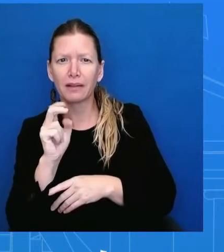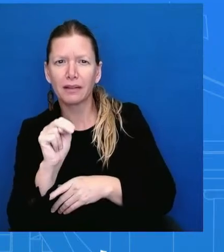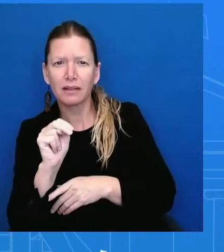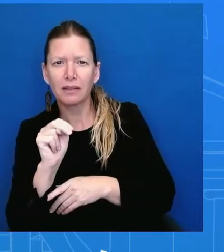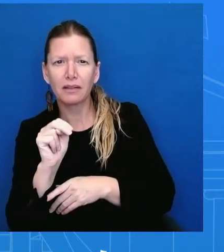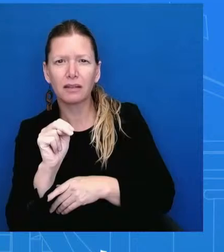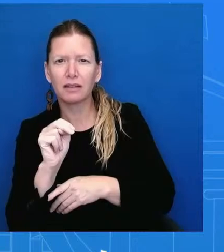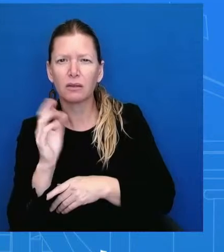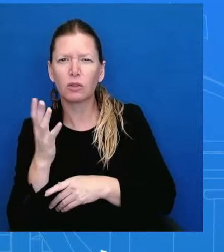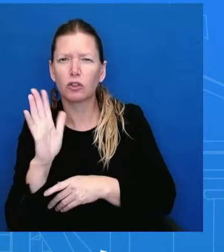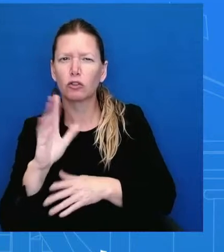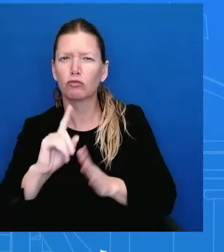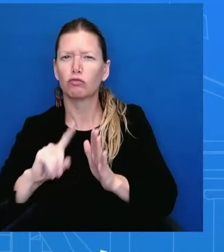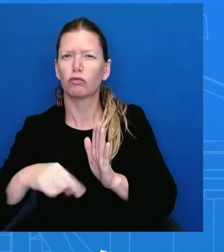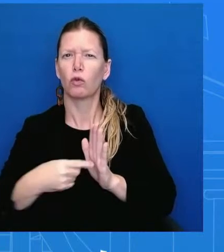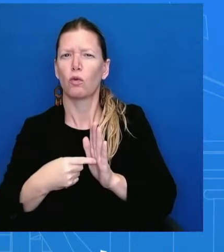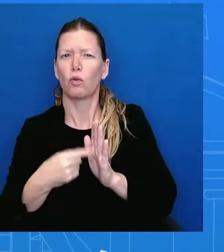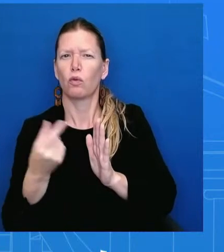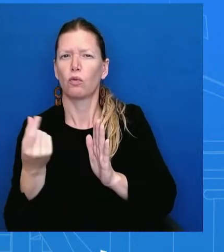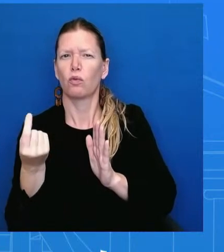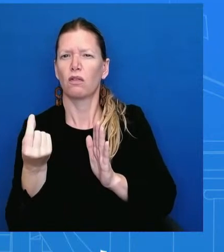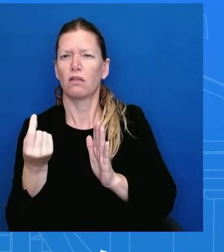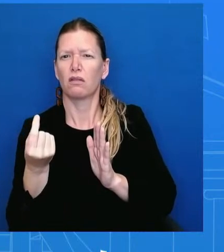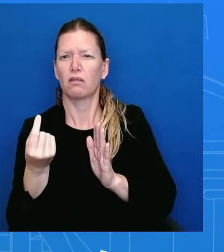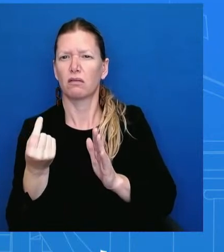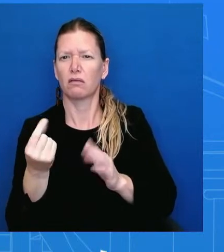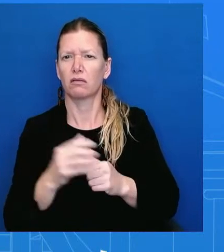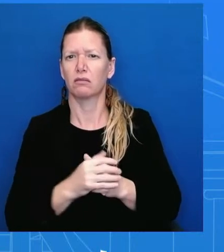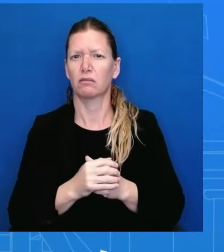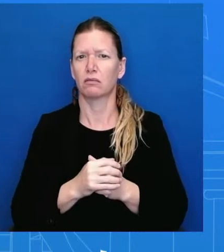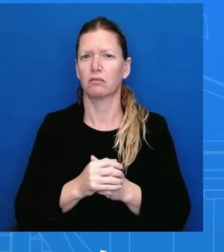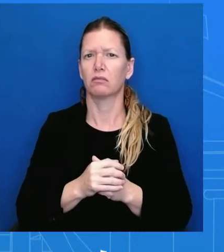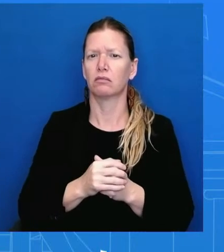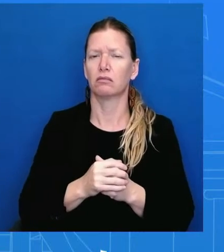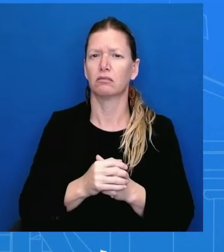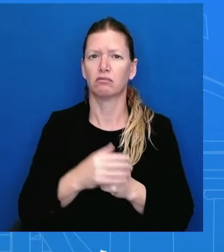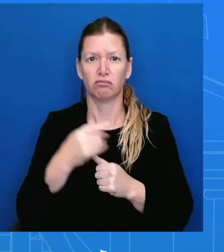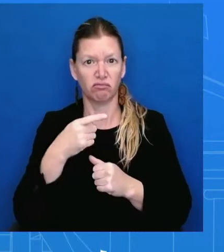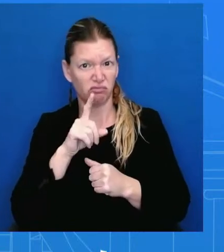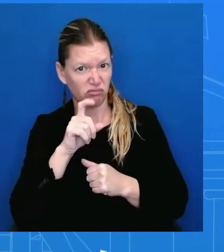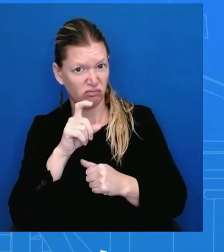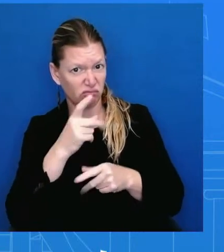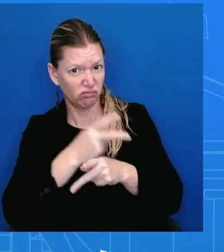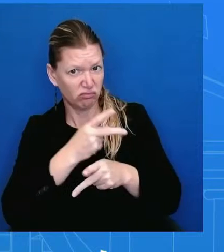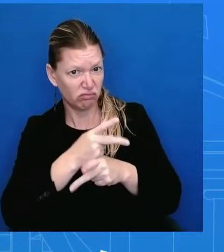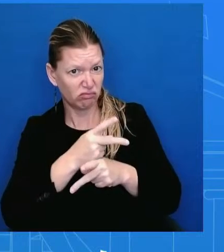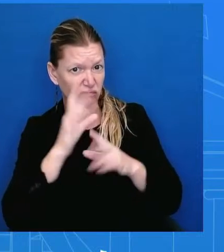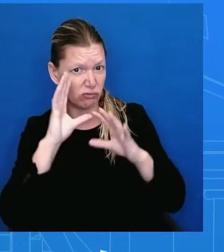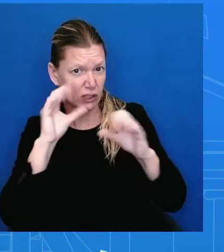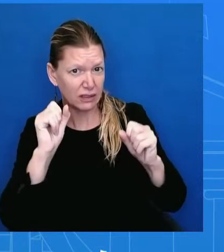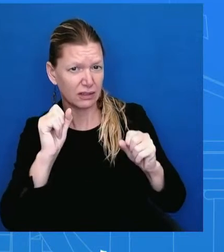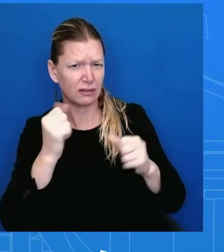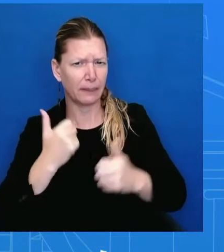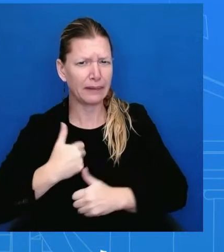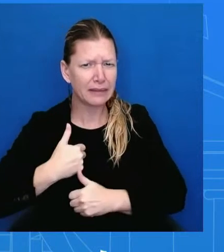Ms. Jean-Pierre: I bel- -- again, want to be careful here. I know who you're speaking of. I don't have her full portfolio in front of me, so I would have --